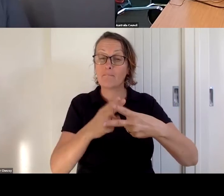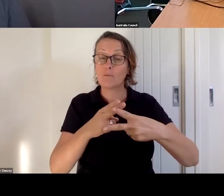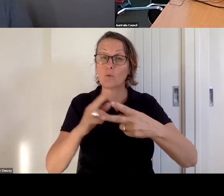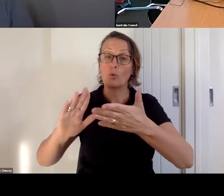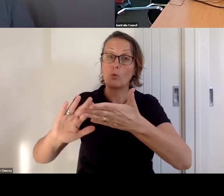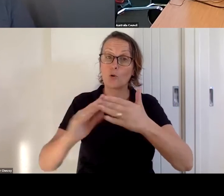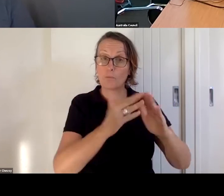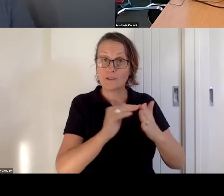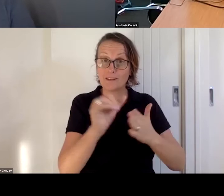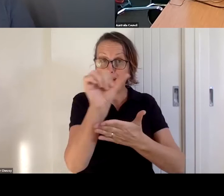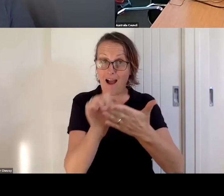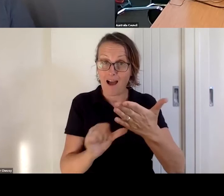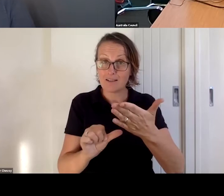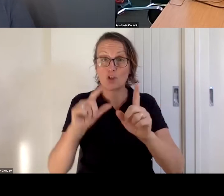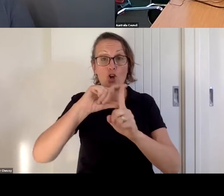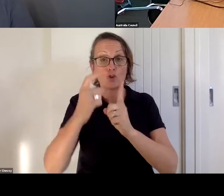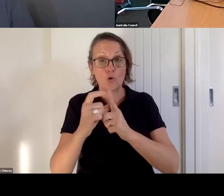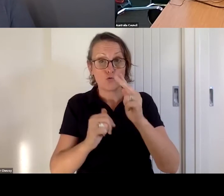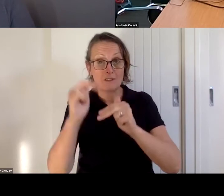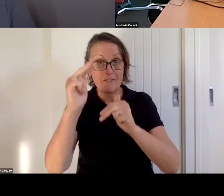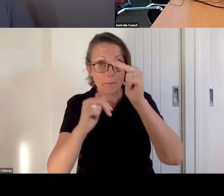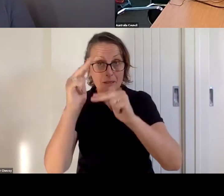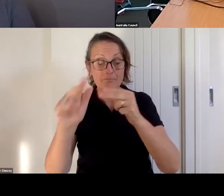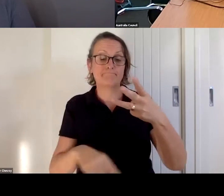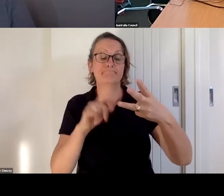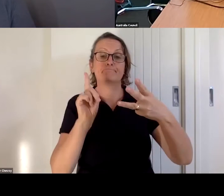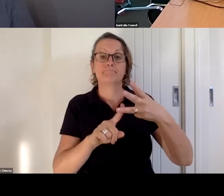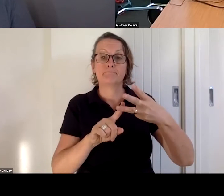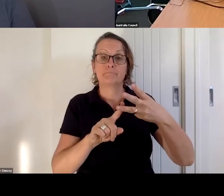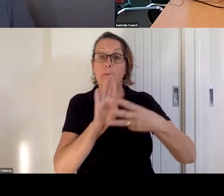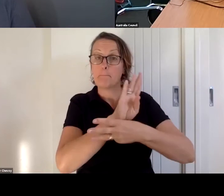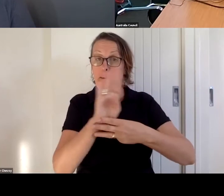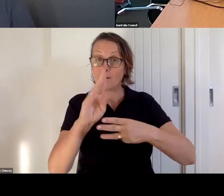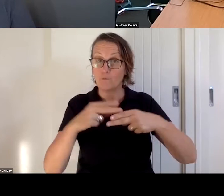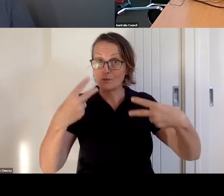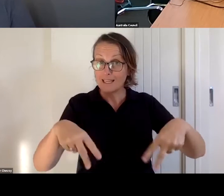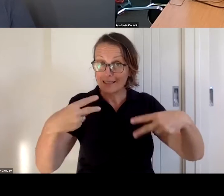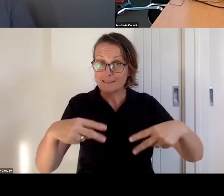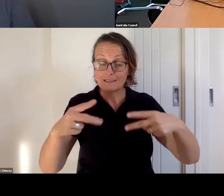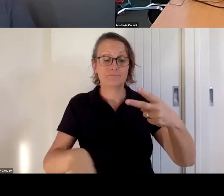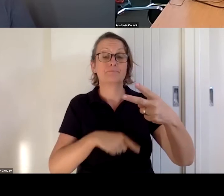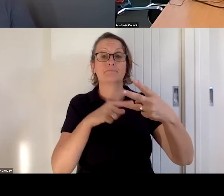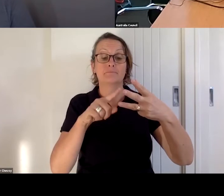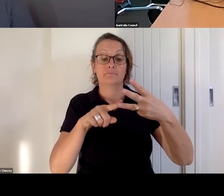Arts and Cultural cap development panel. Dance panel, which is all dance.